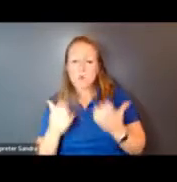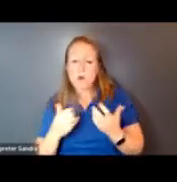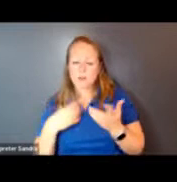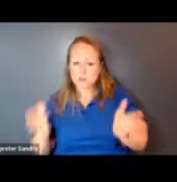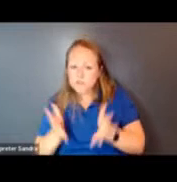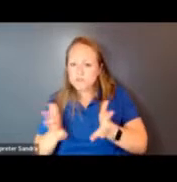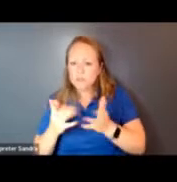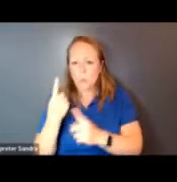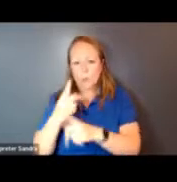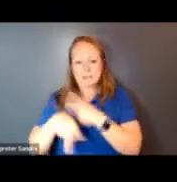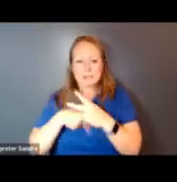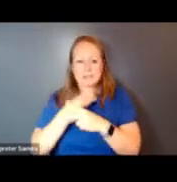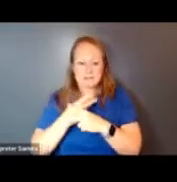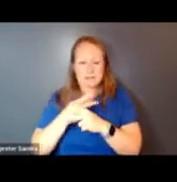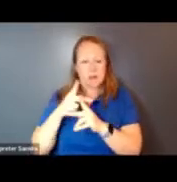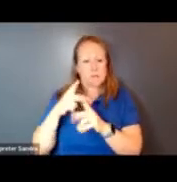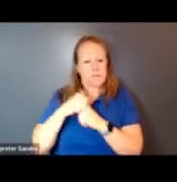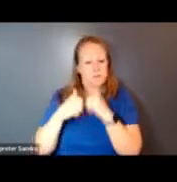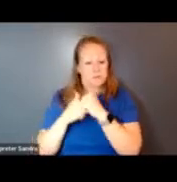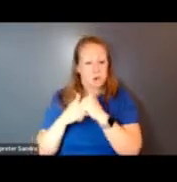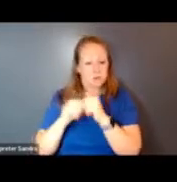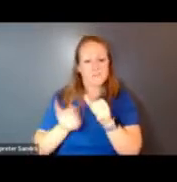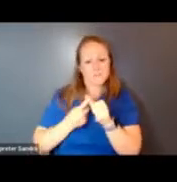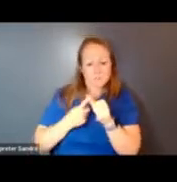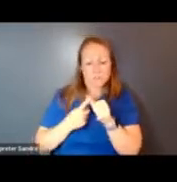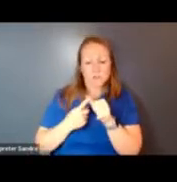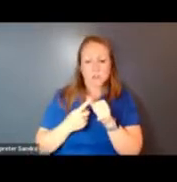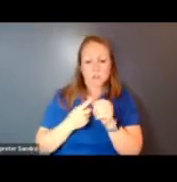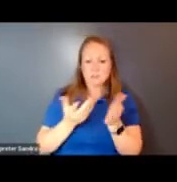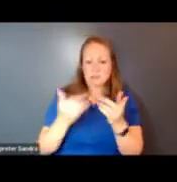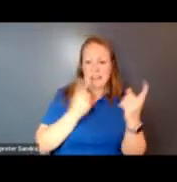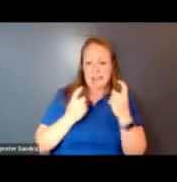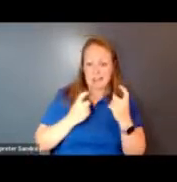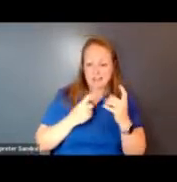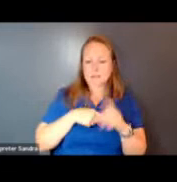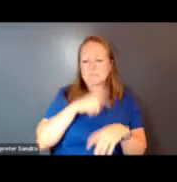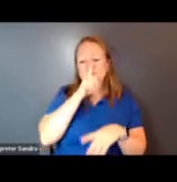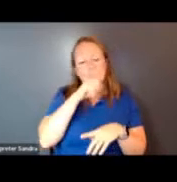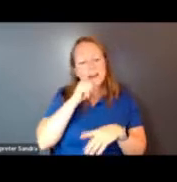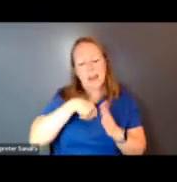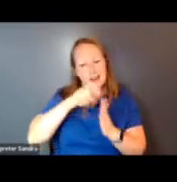you, one to ask us questions. I'm not going to get into too many technical aspects during my presentation, but also to review